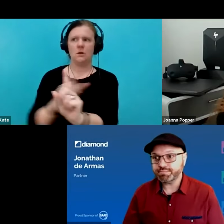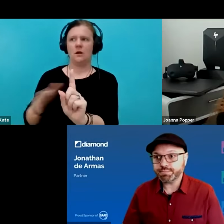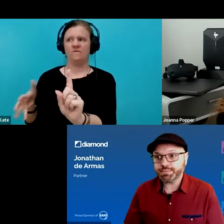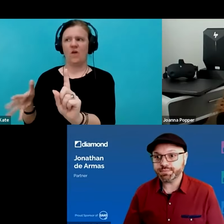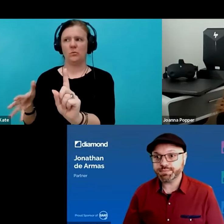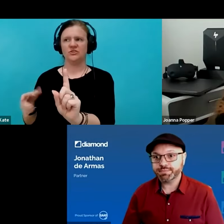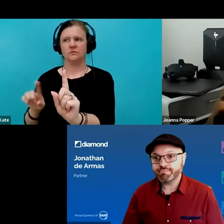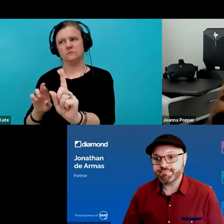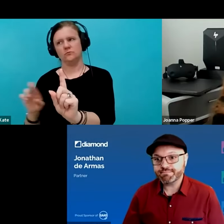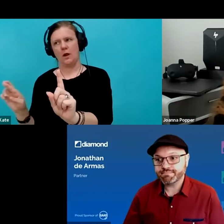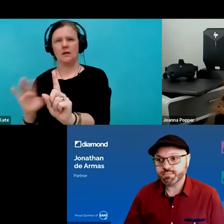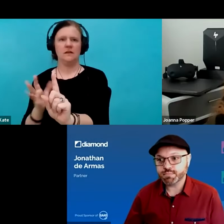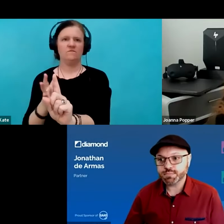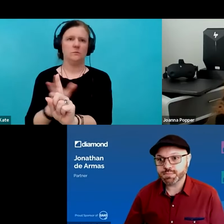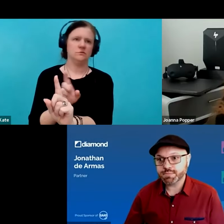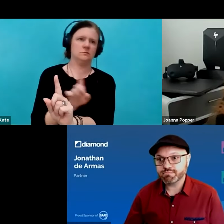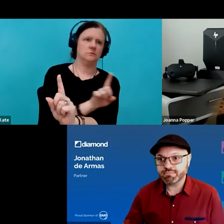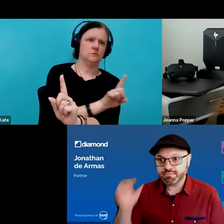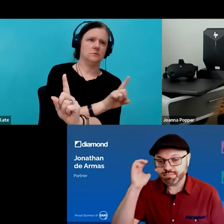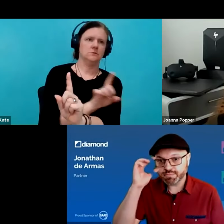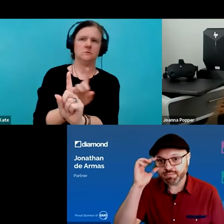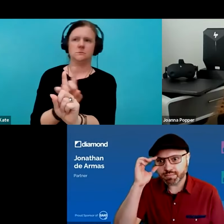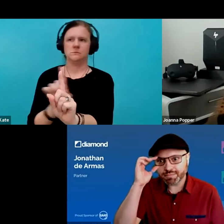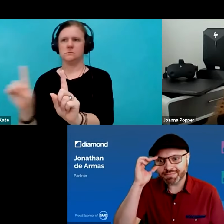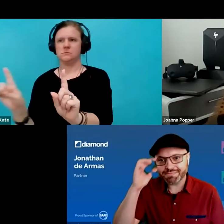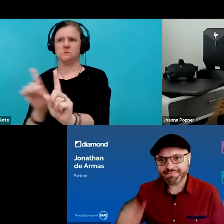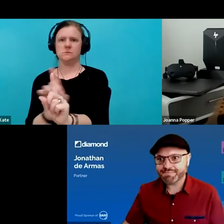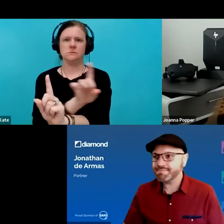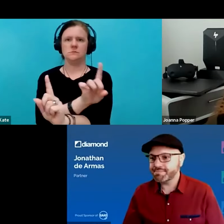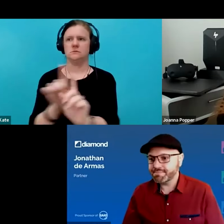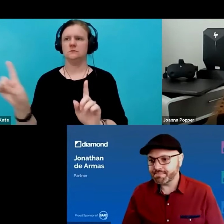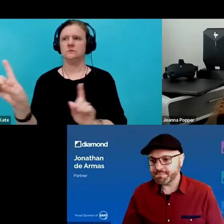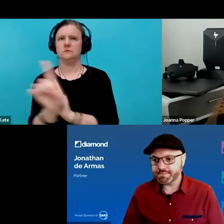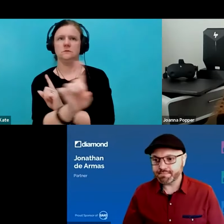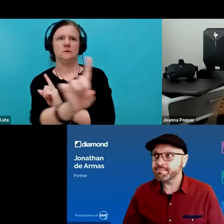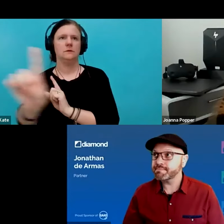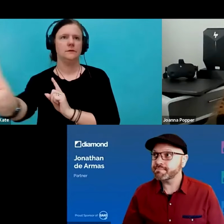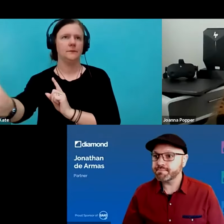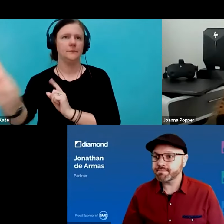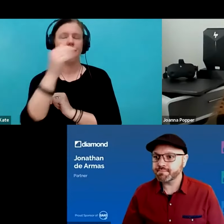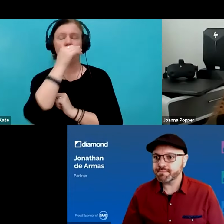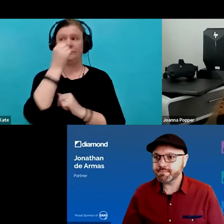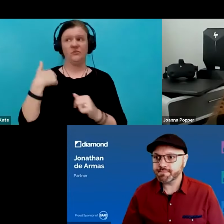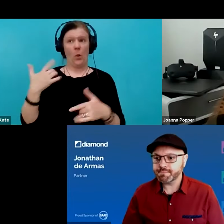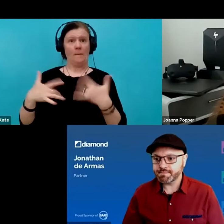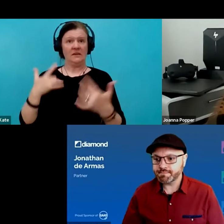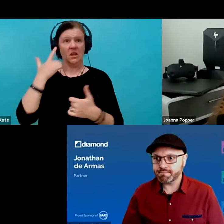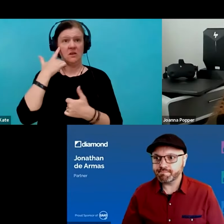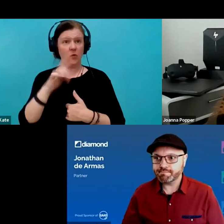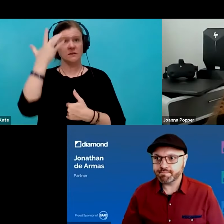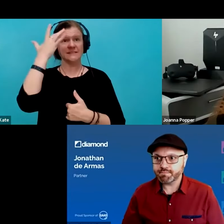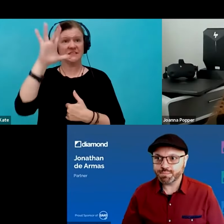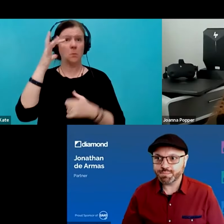that say, you know, a little vibration to go this way, that way. And you can just kind of walk with your step. Chadwick Turner: So, what I am excited about when it comes to smart glasses for